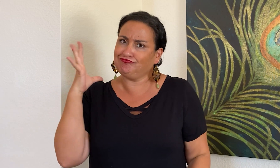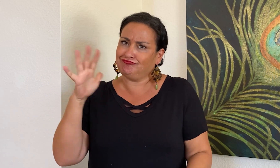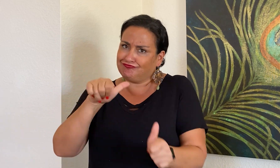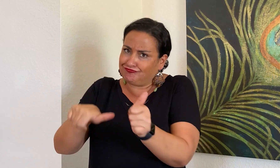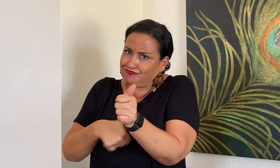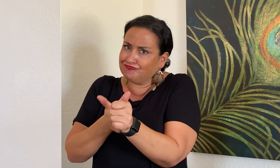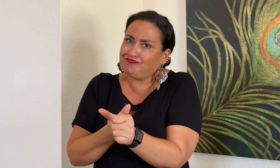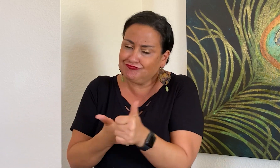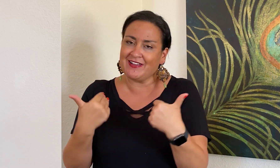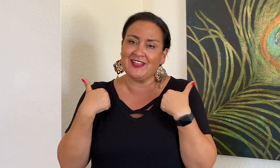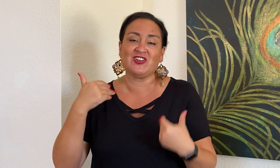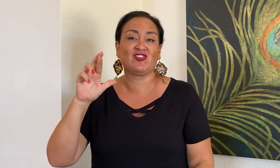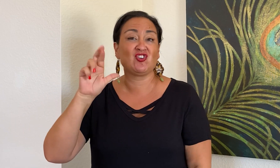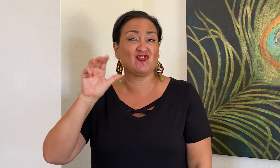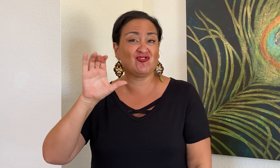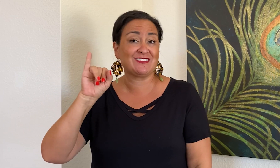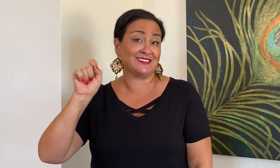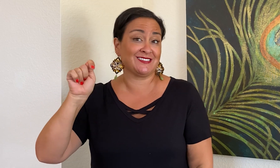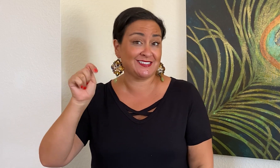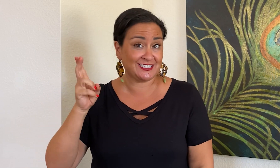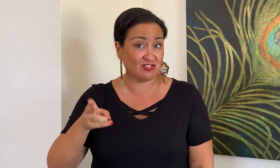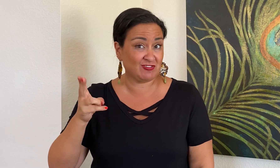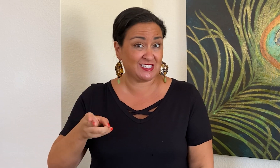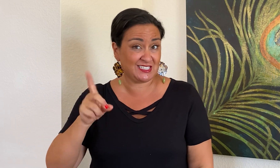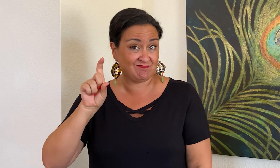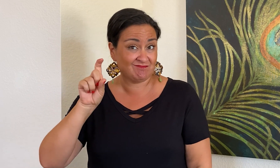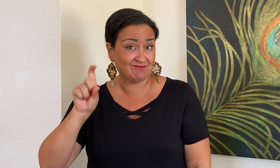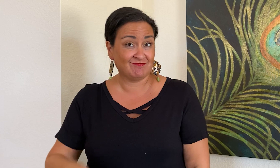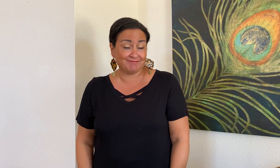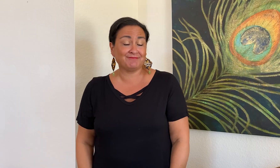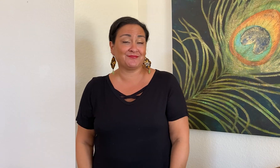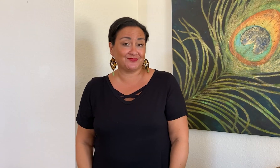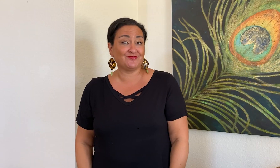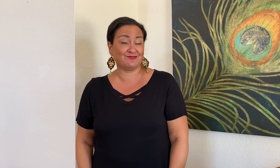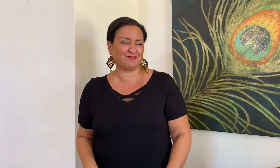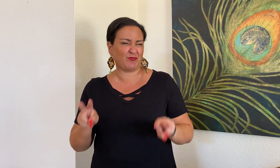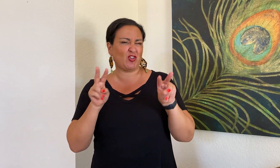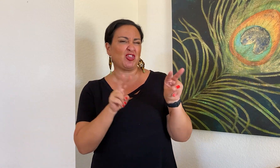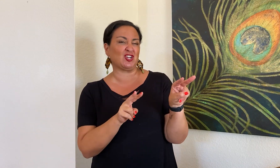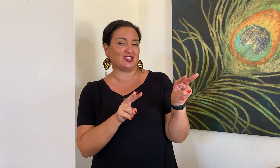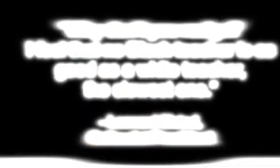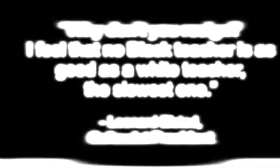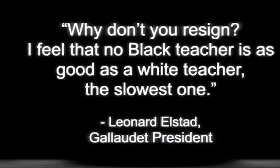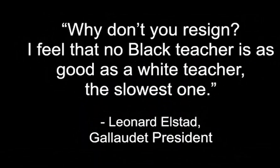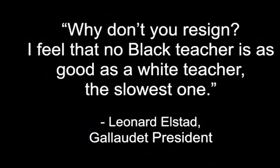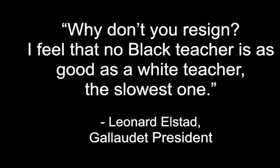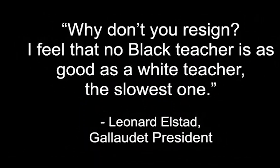pieces of history are actually rooted in racist history? Look.